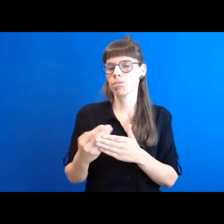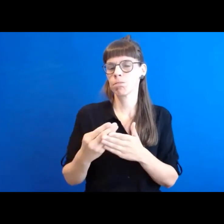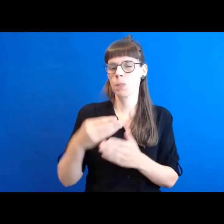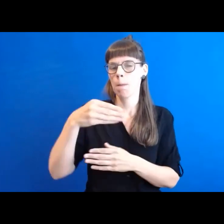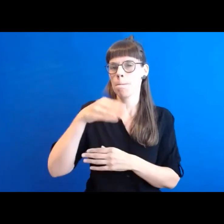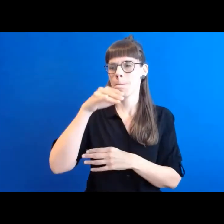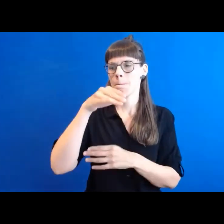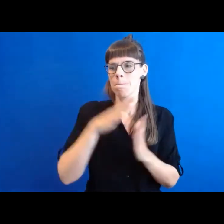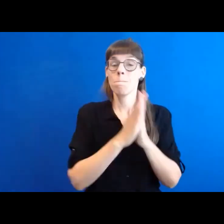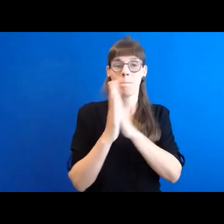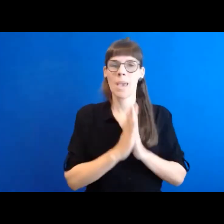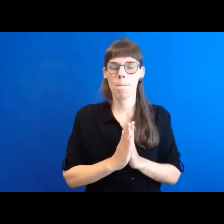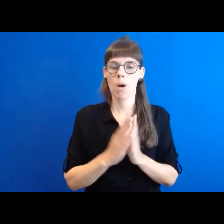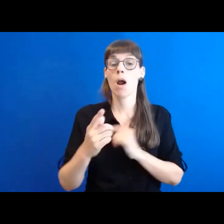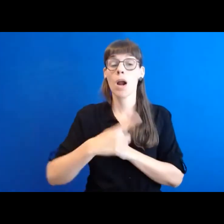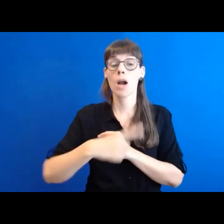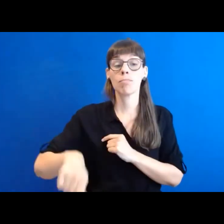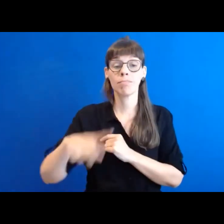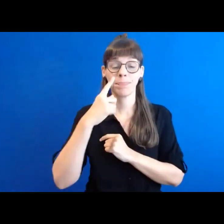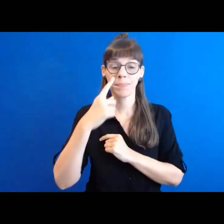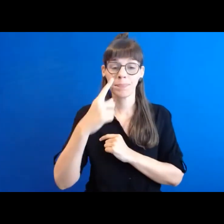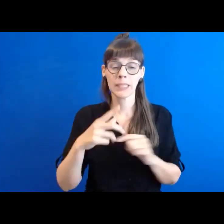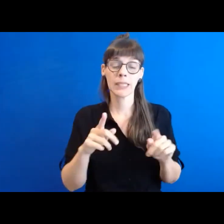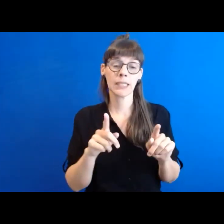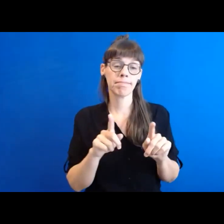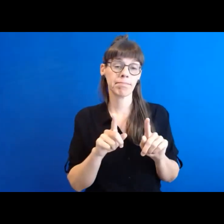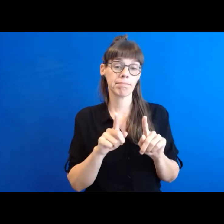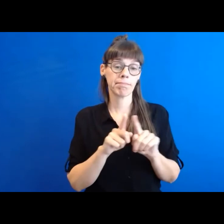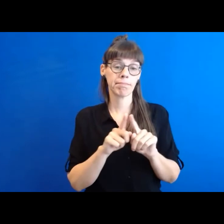From last year data, just to give one example we saw